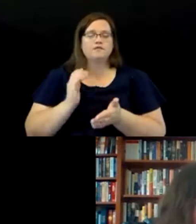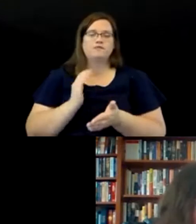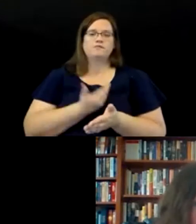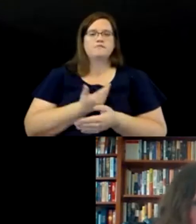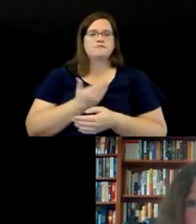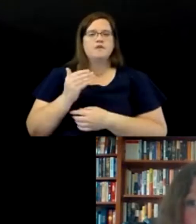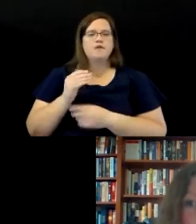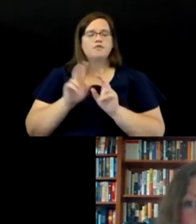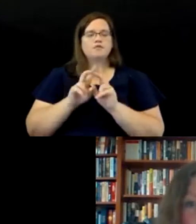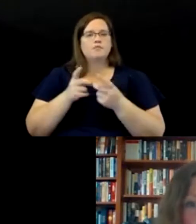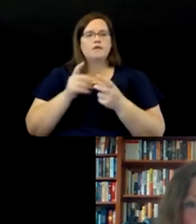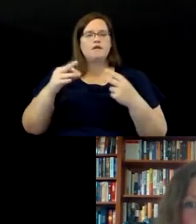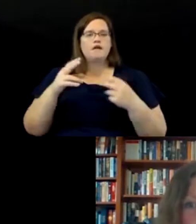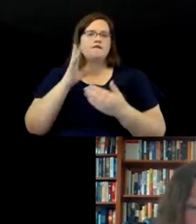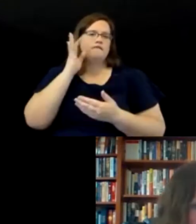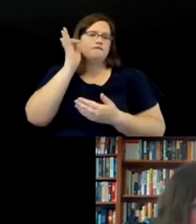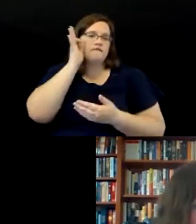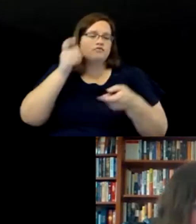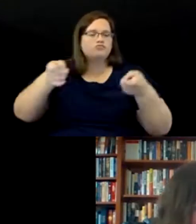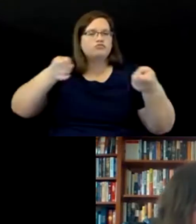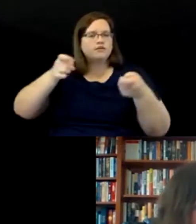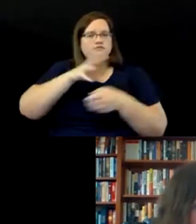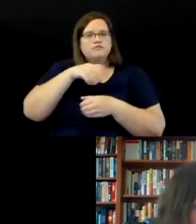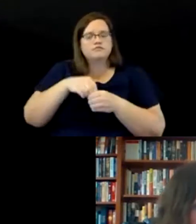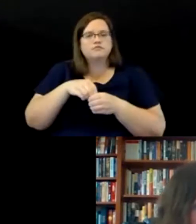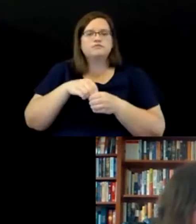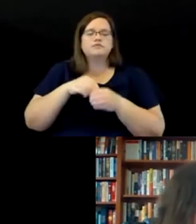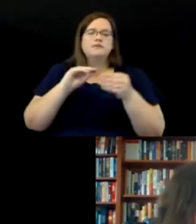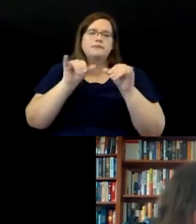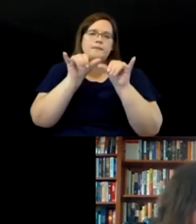that includes a number of metrics and points of interest and